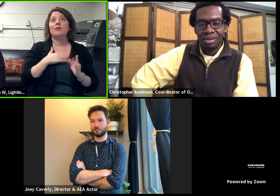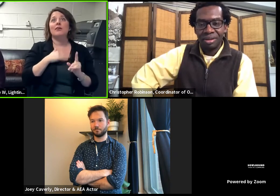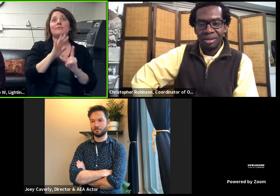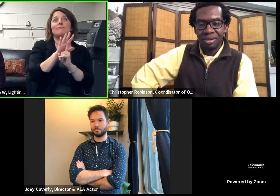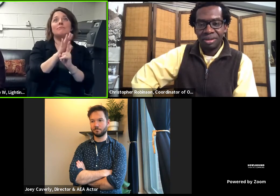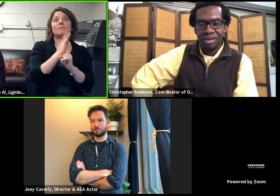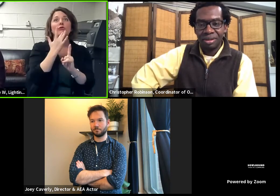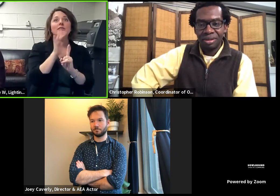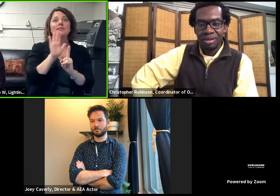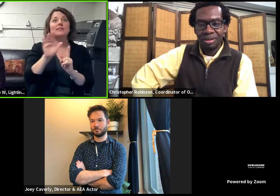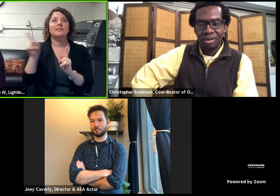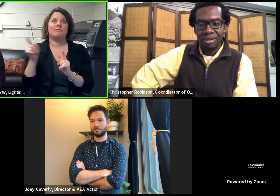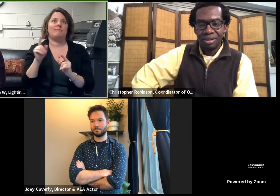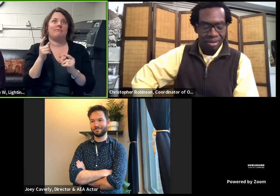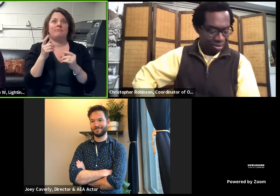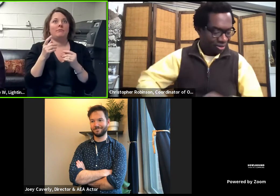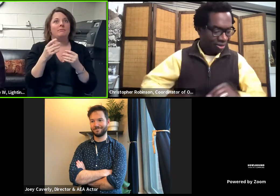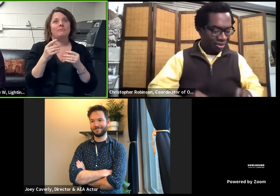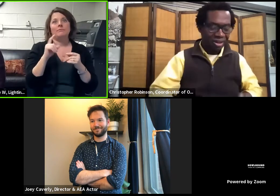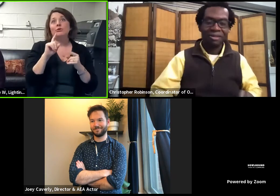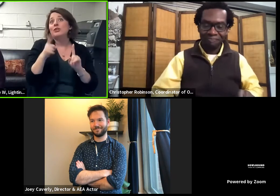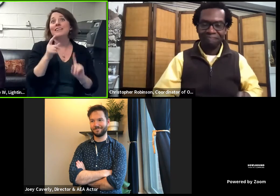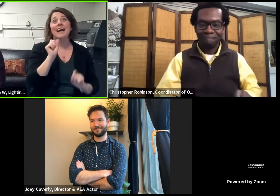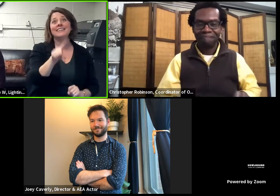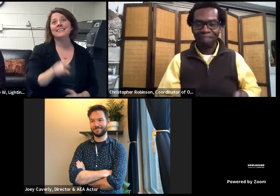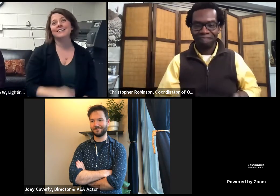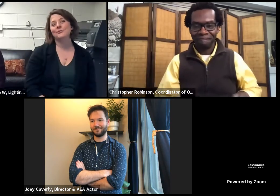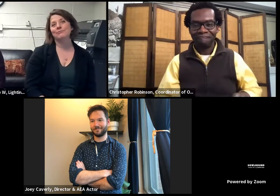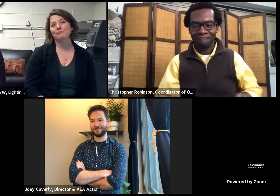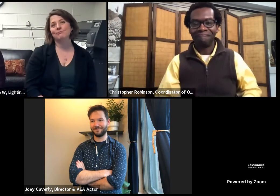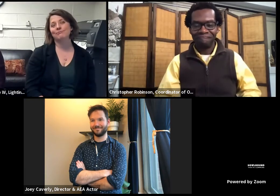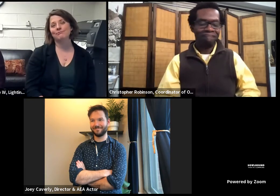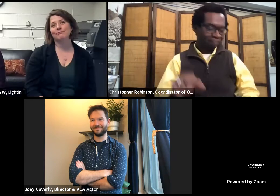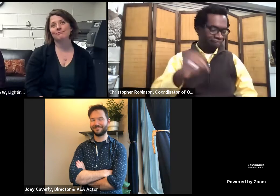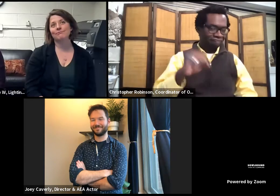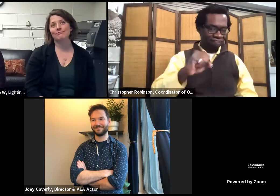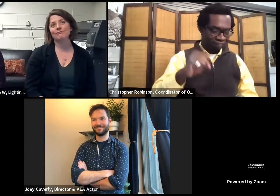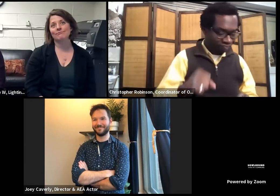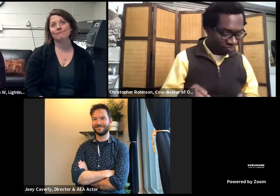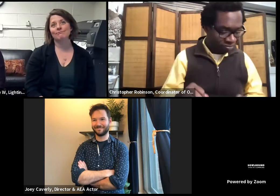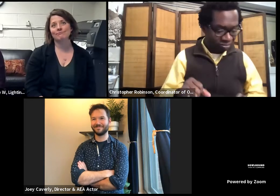Every deaf person has their own preference. So you just have to ask them, really. It's that simple.